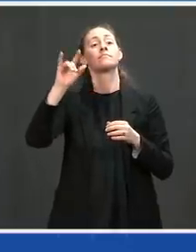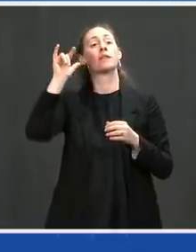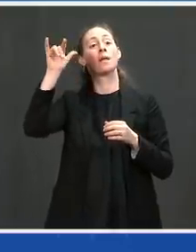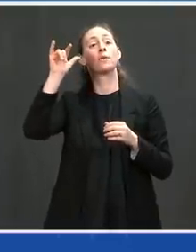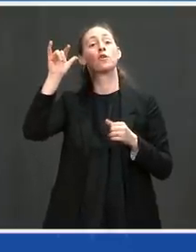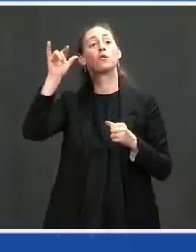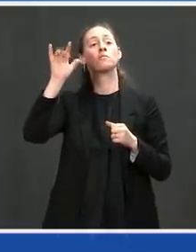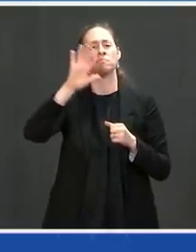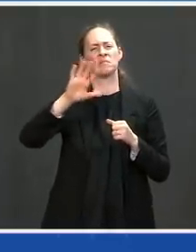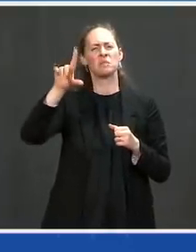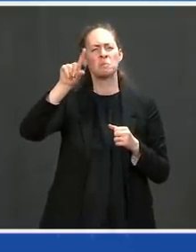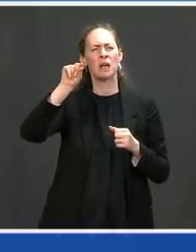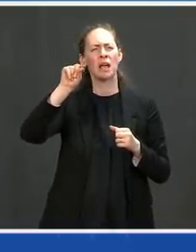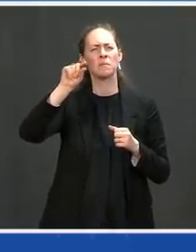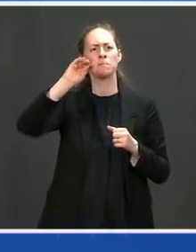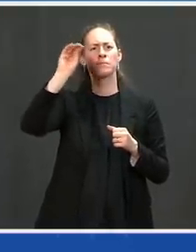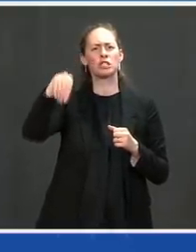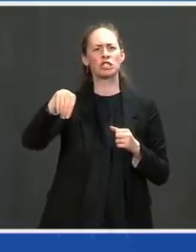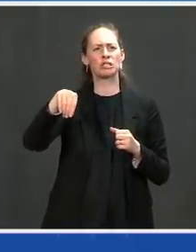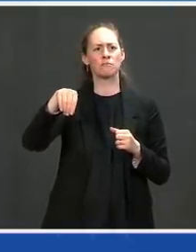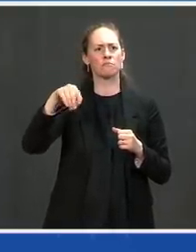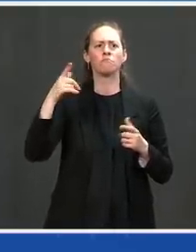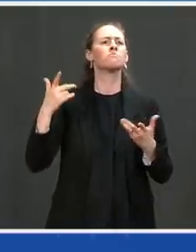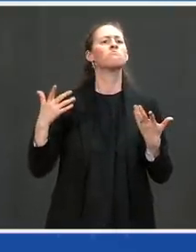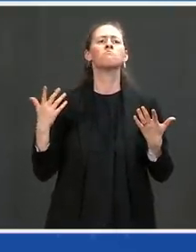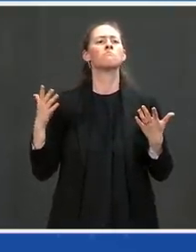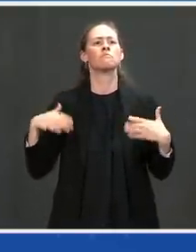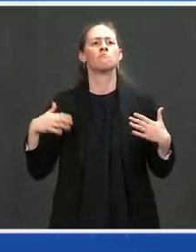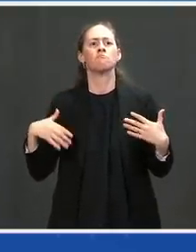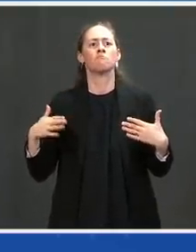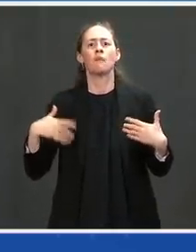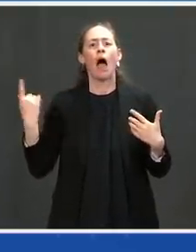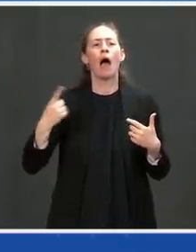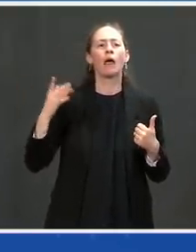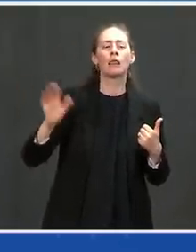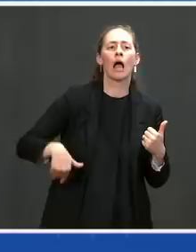resulting in 1.5 million hours lost in production.